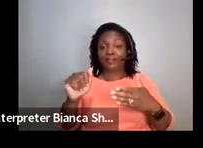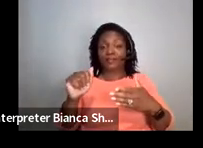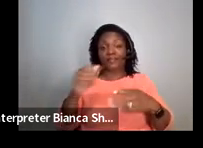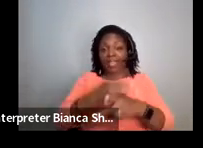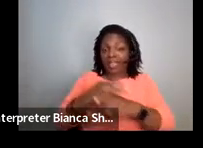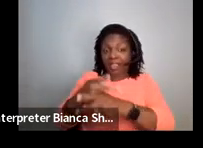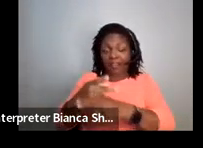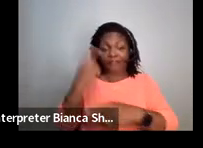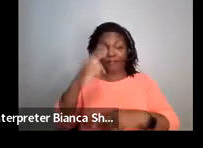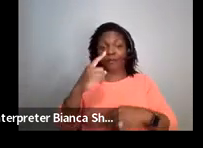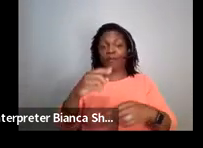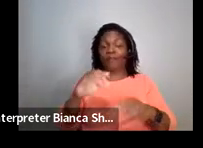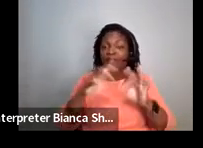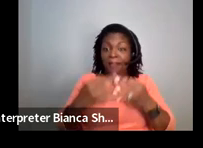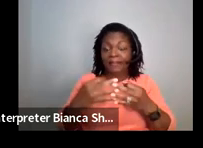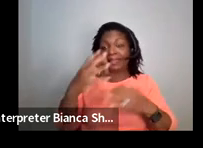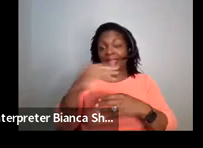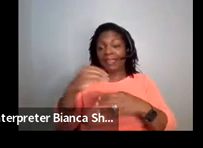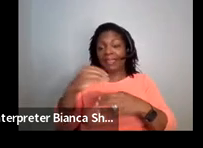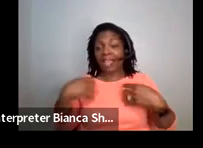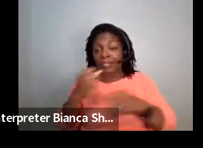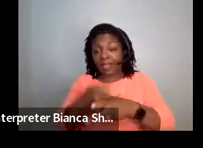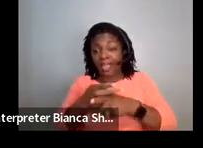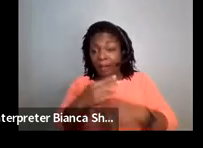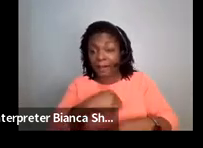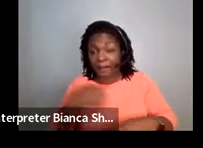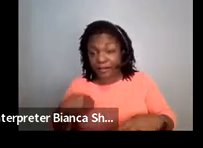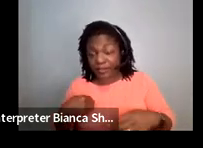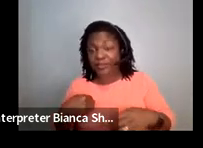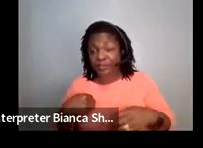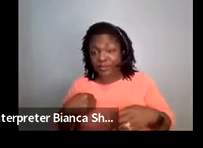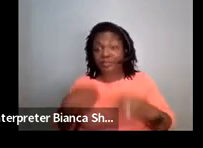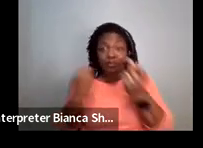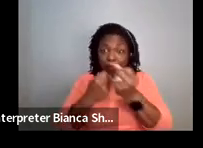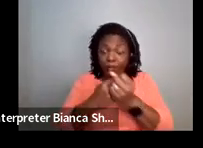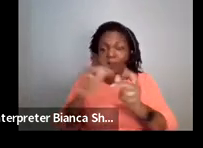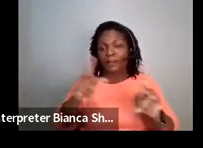Okay, the hours and the money that we are putting into the care.